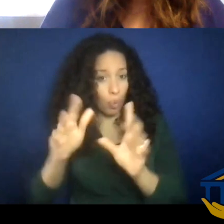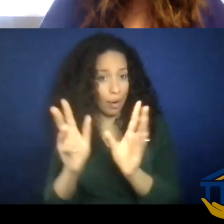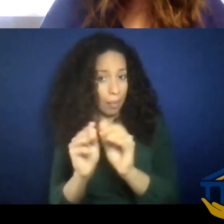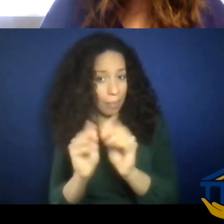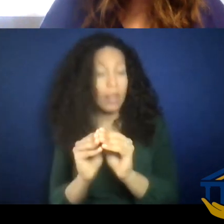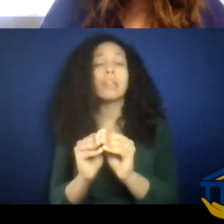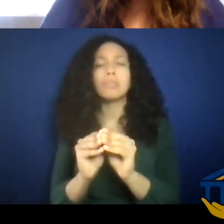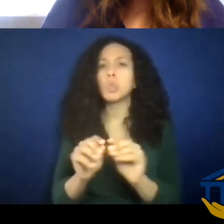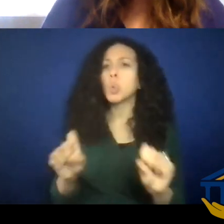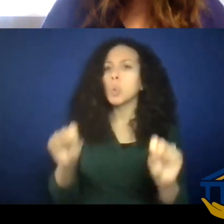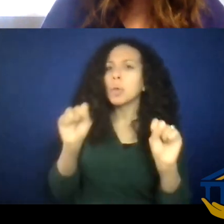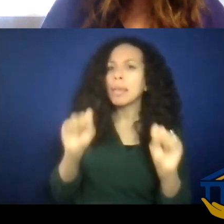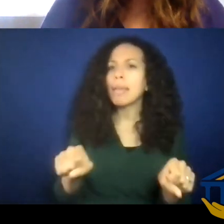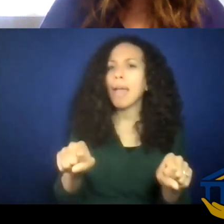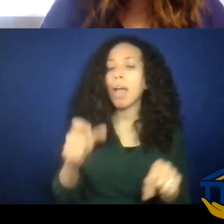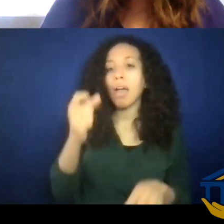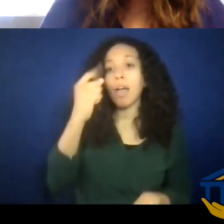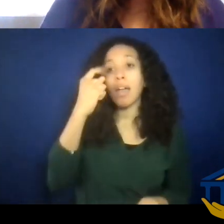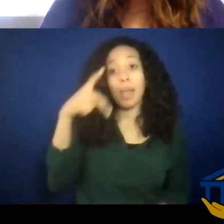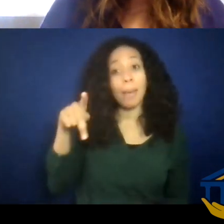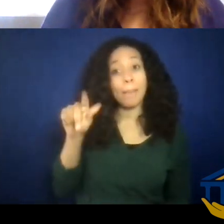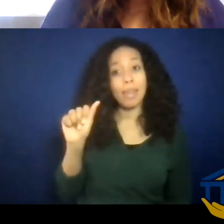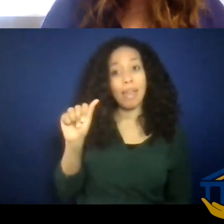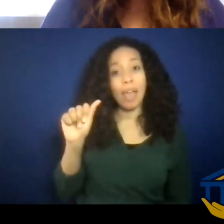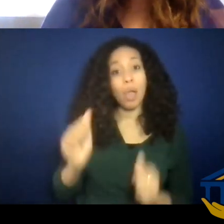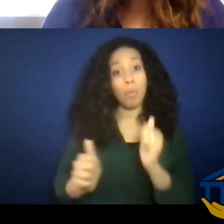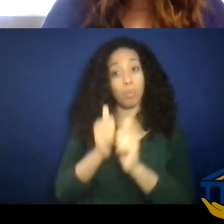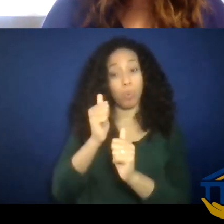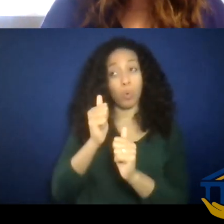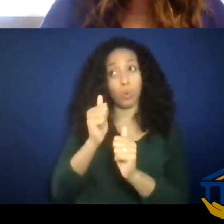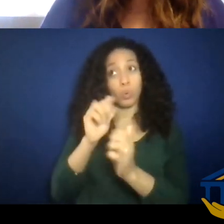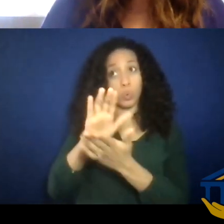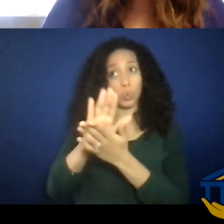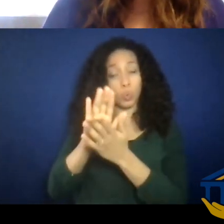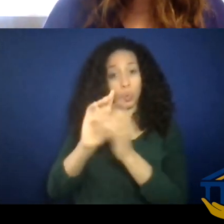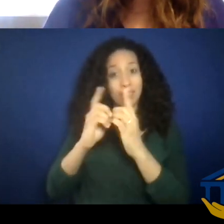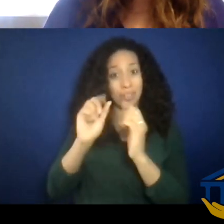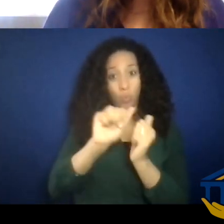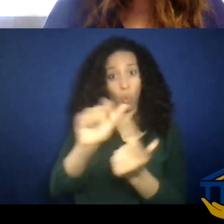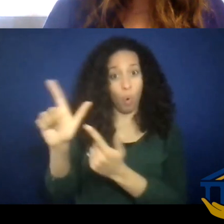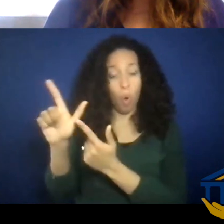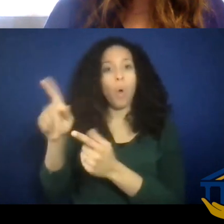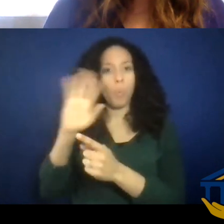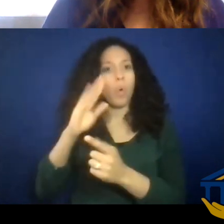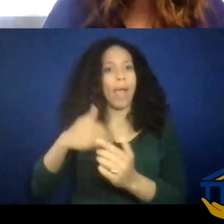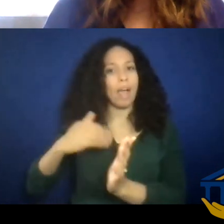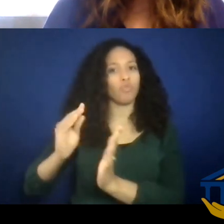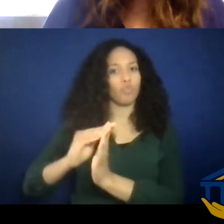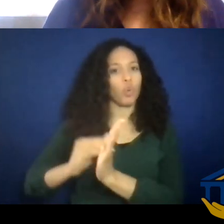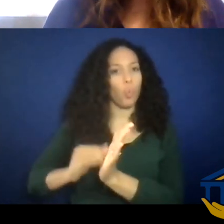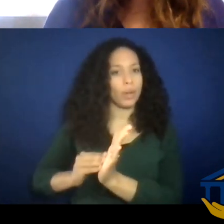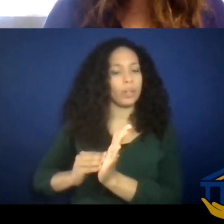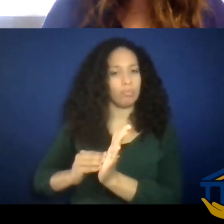I know mostly all the districts will also maintain a recorded record. This is definitely something